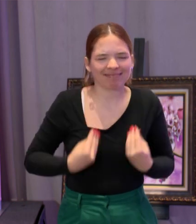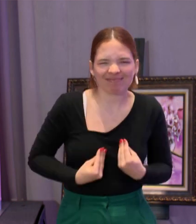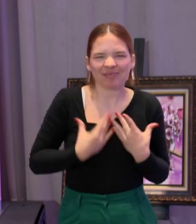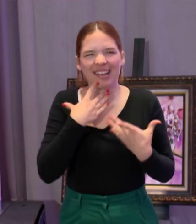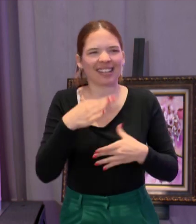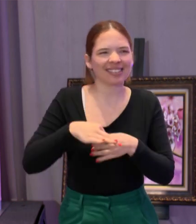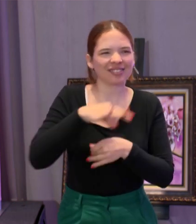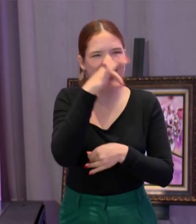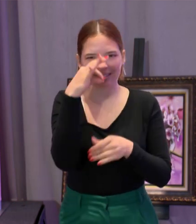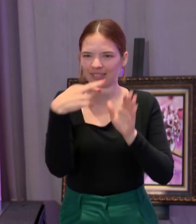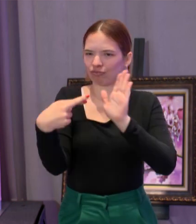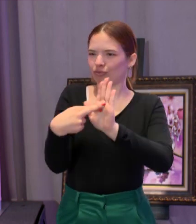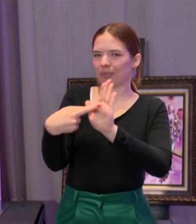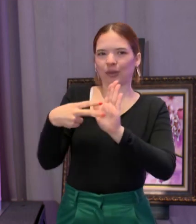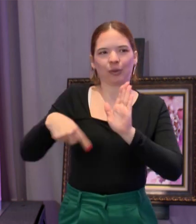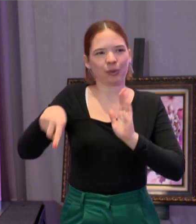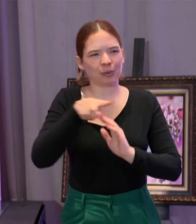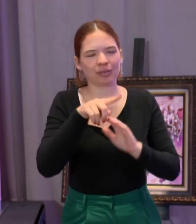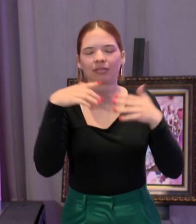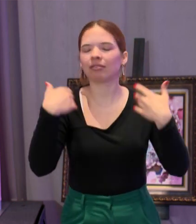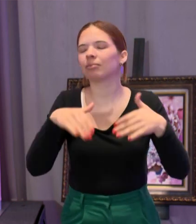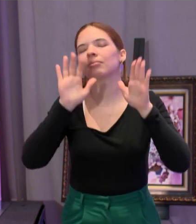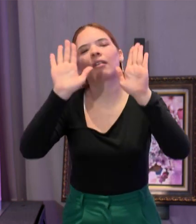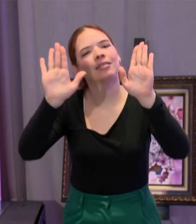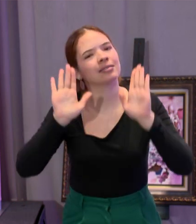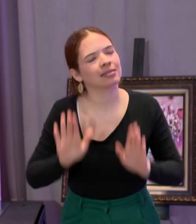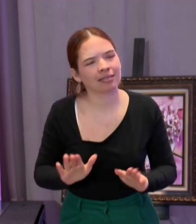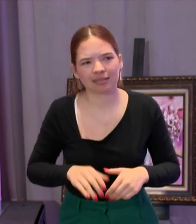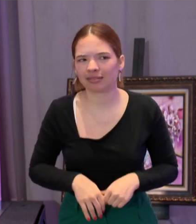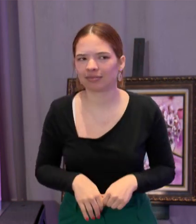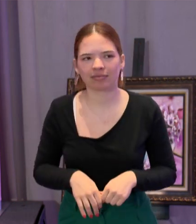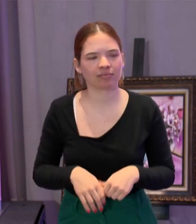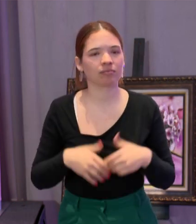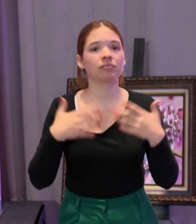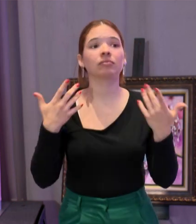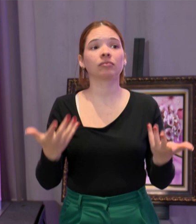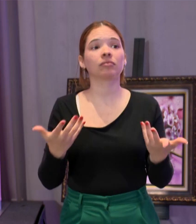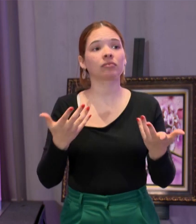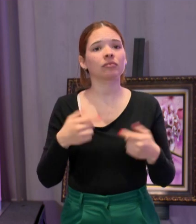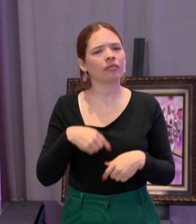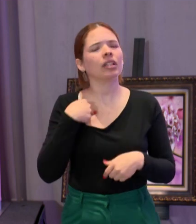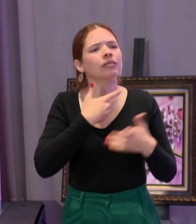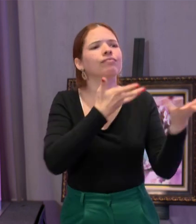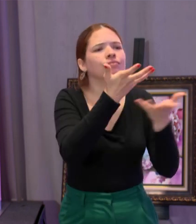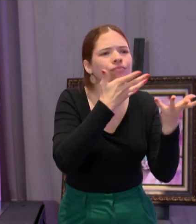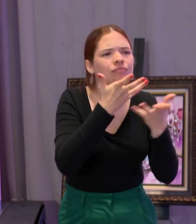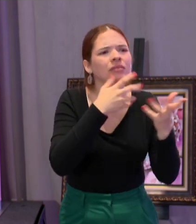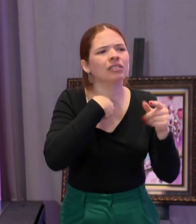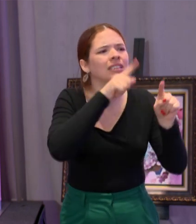IT WAS JUST SO FANTASTIC. AND THE WARMTH TO HUNDREDS OF PEOPLE IN ALL OF THE CITIES THAT